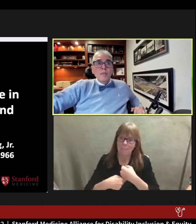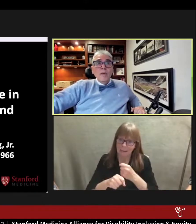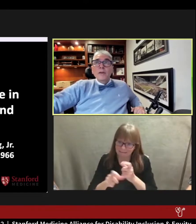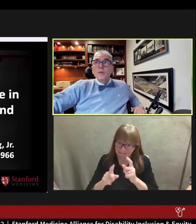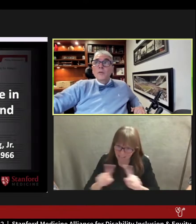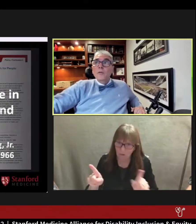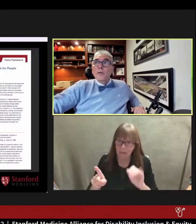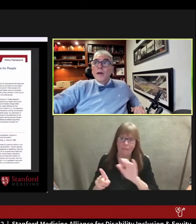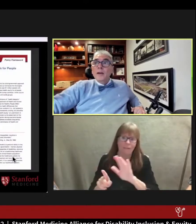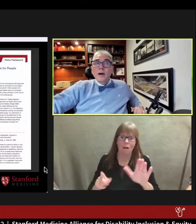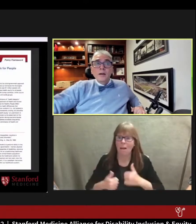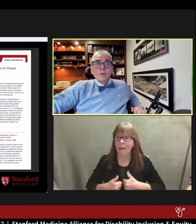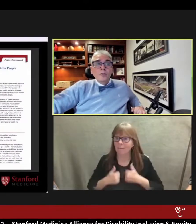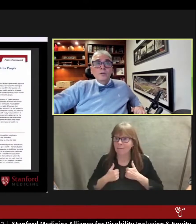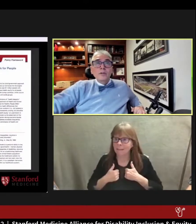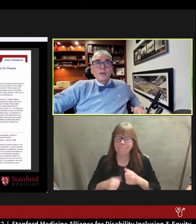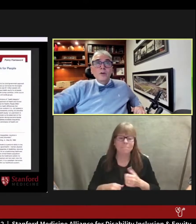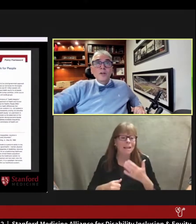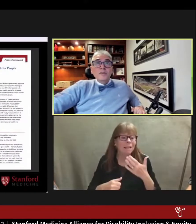Thank you, and with that, I will take your questions.